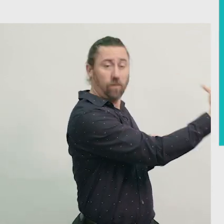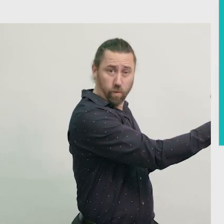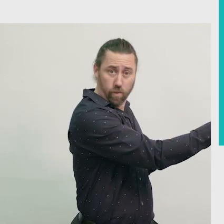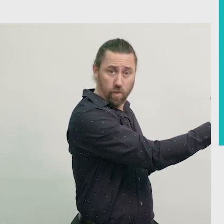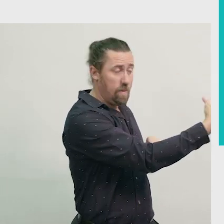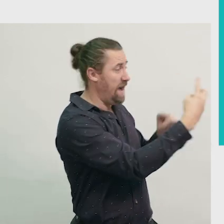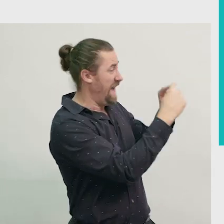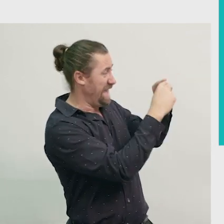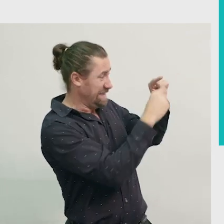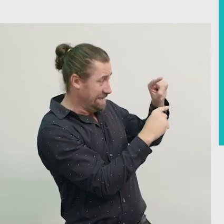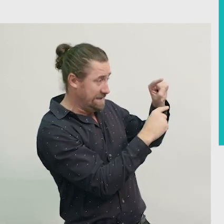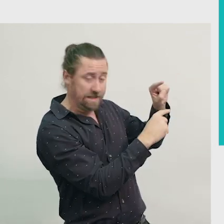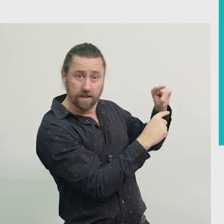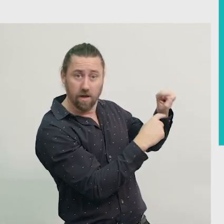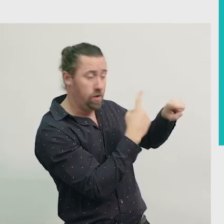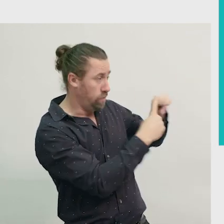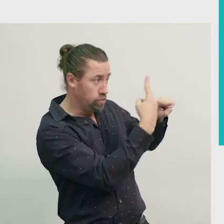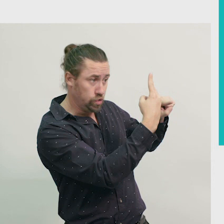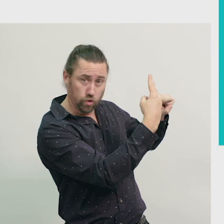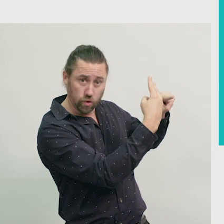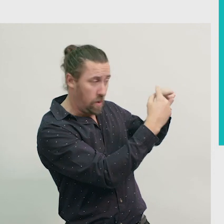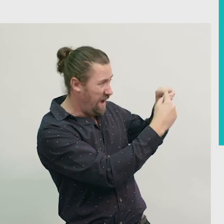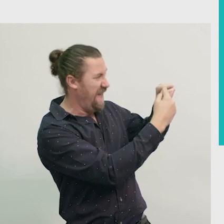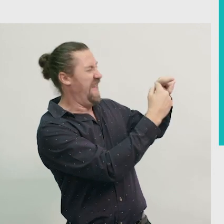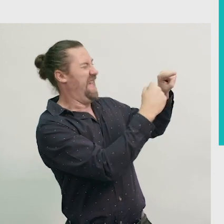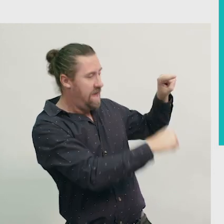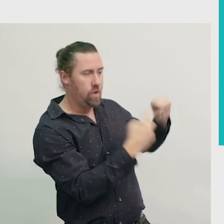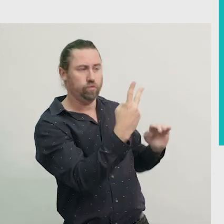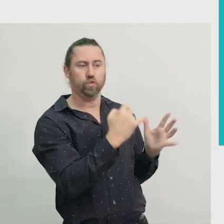The width will be 1 square x 2, which is 2 squares.